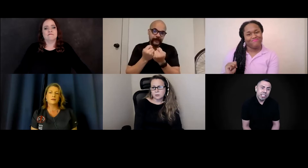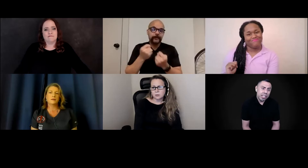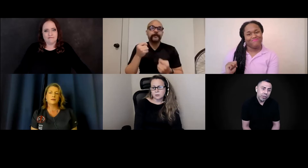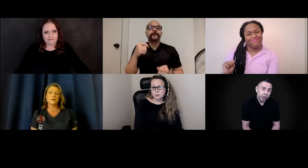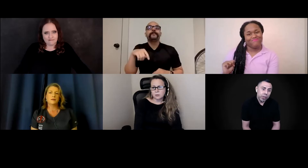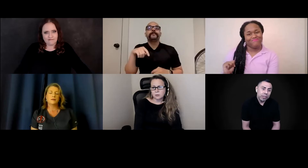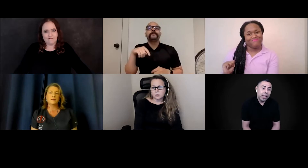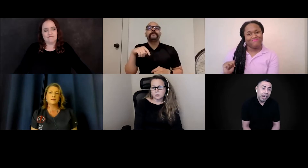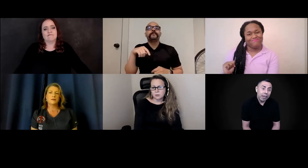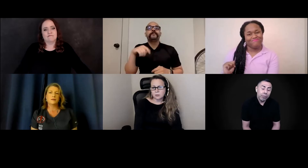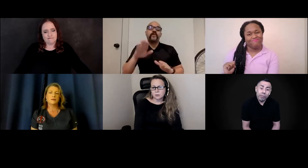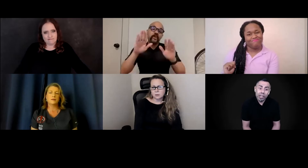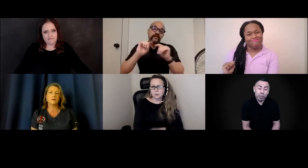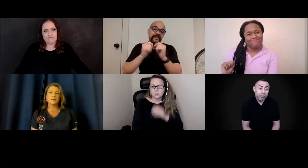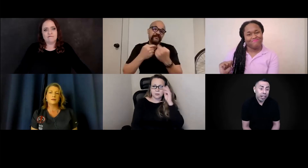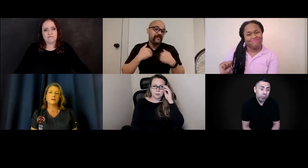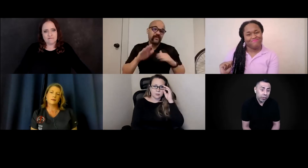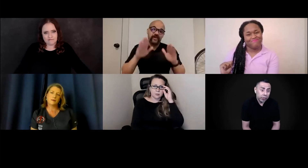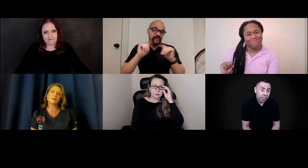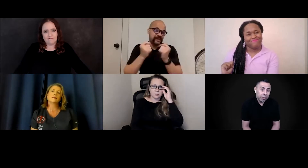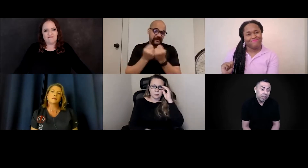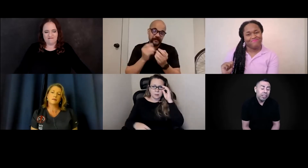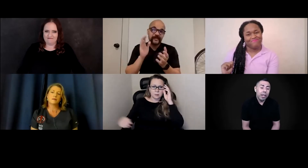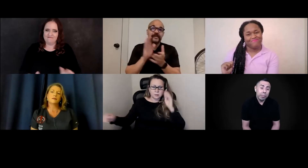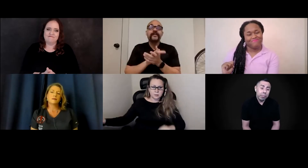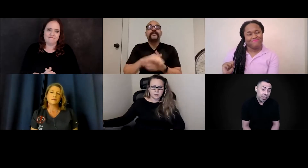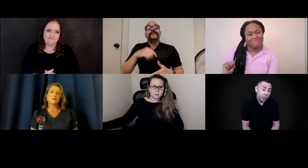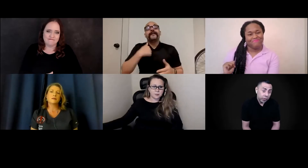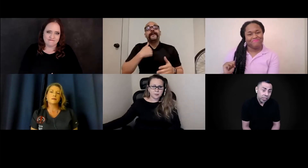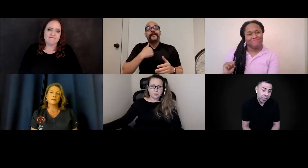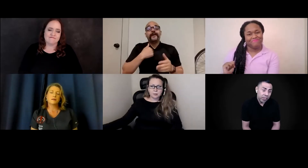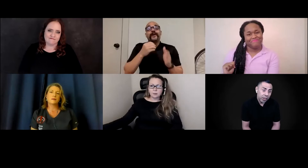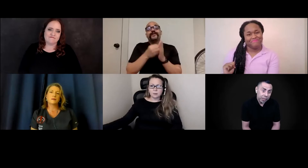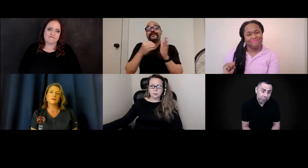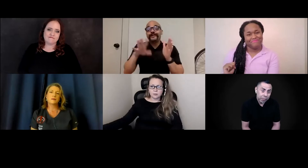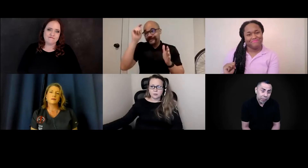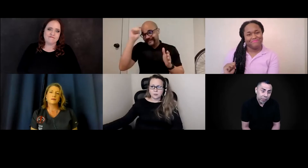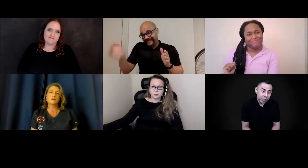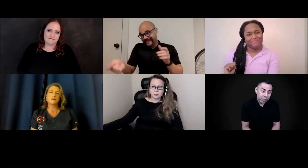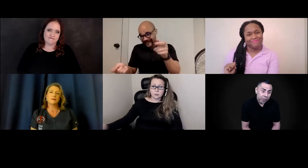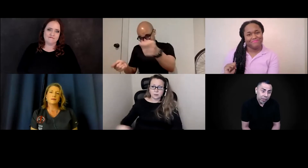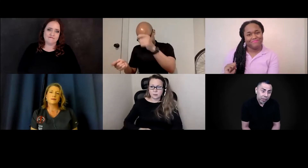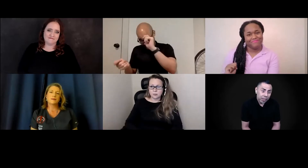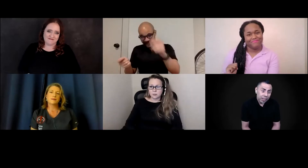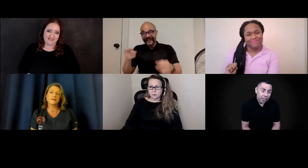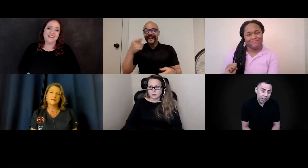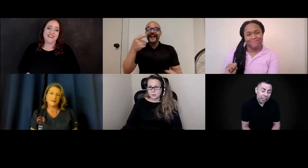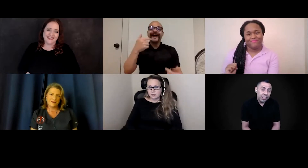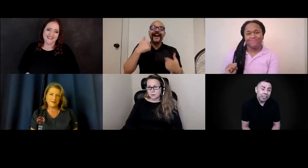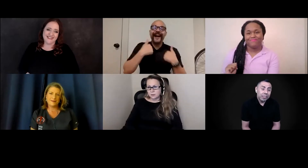And so that's a successful story I have where I've been able to provide a wonderful team and been in a wonderful team environment.